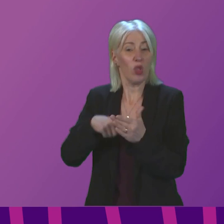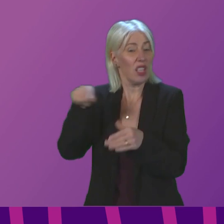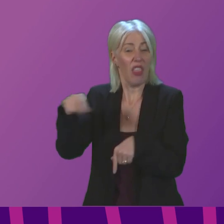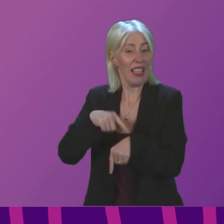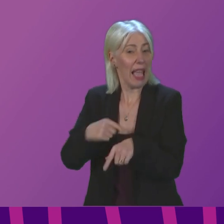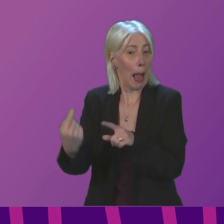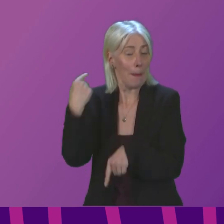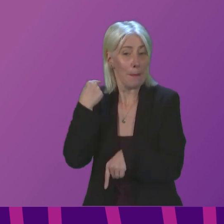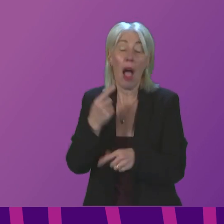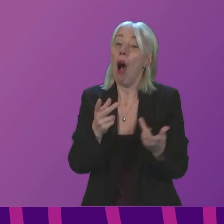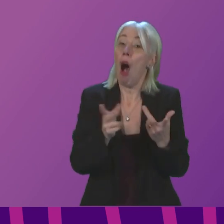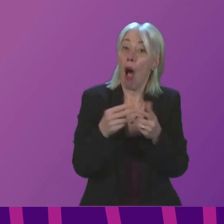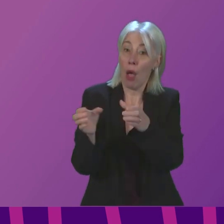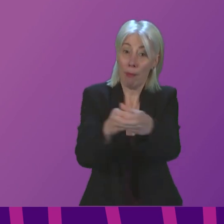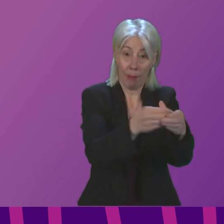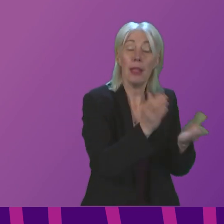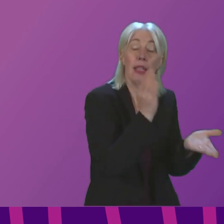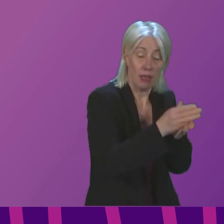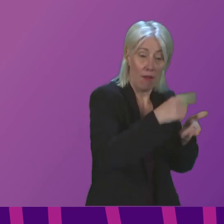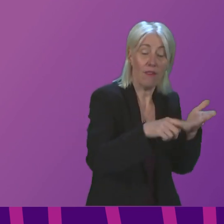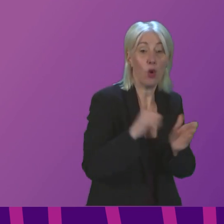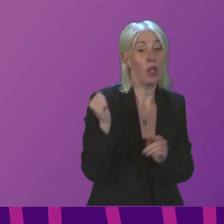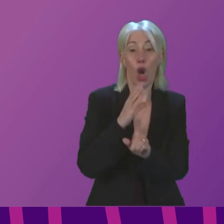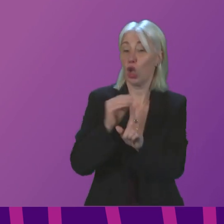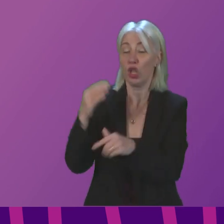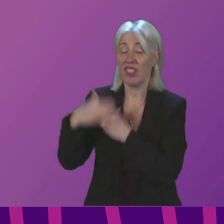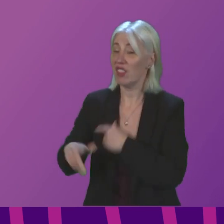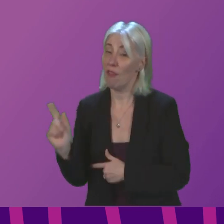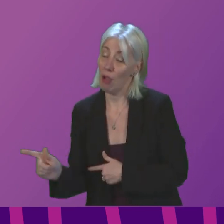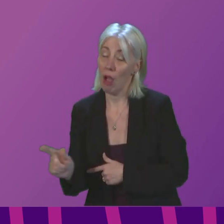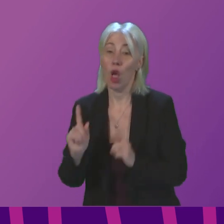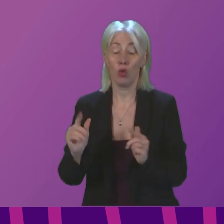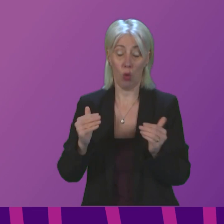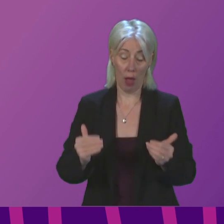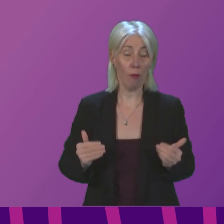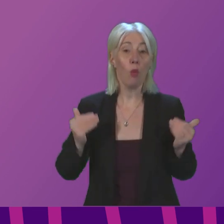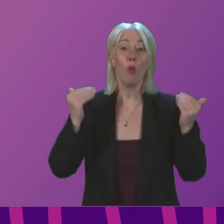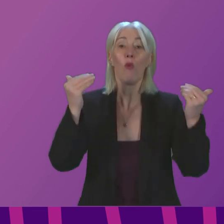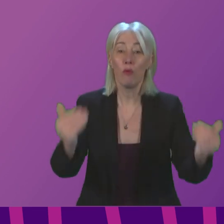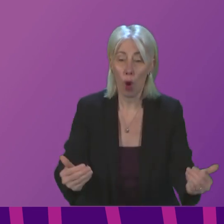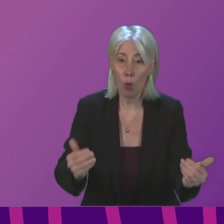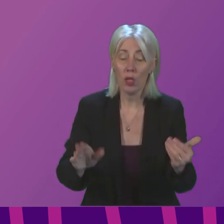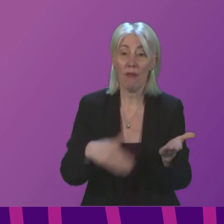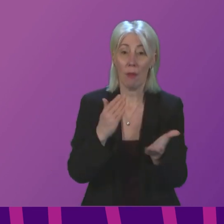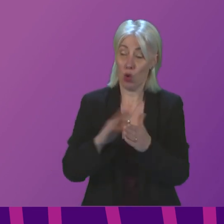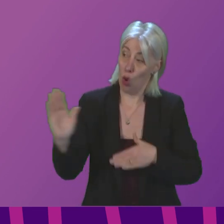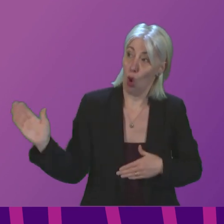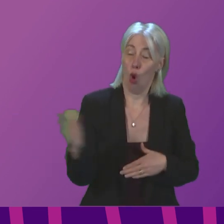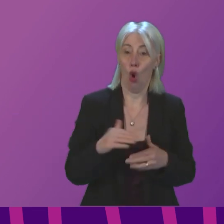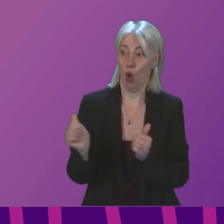chamber did vote for them. It is important that, as we move forward, we continue to keep all the arrangements under review.